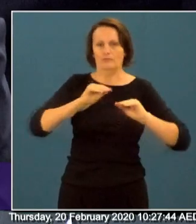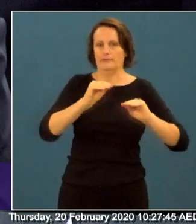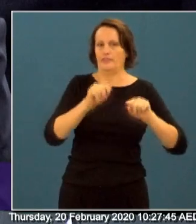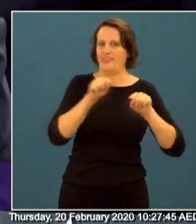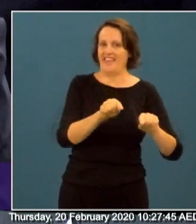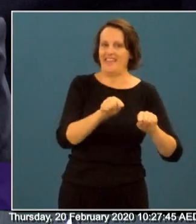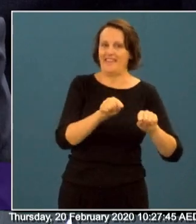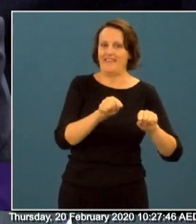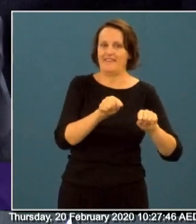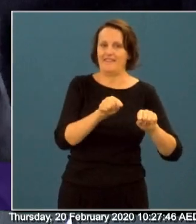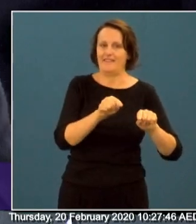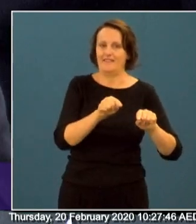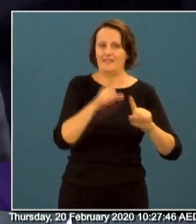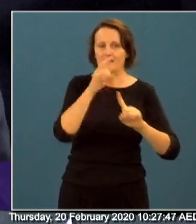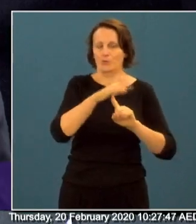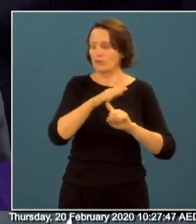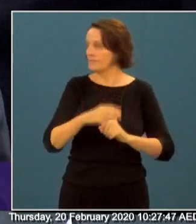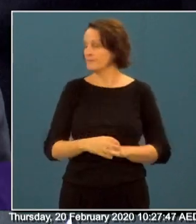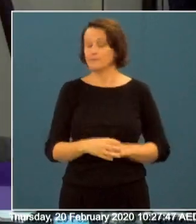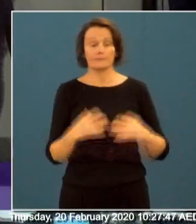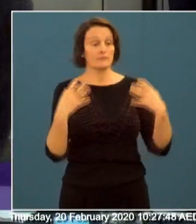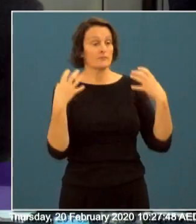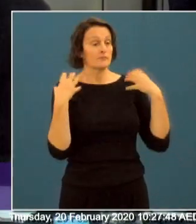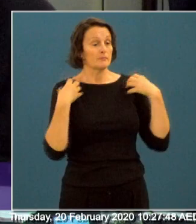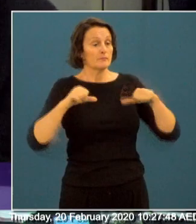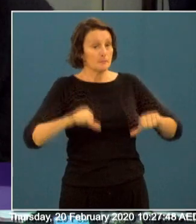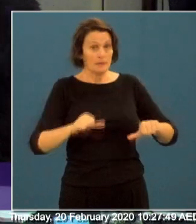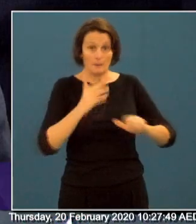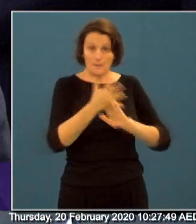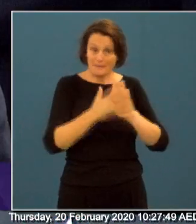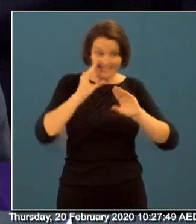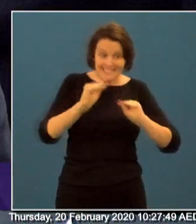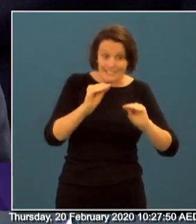Are those programs compulsory? Yes. Yes. They are.